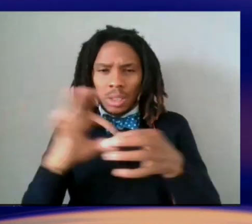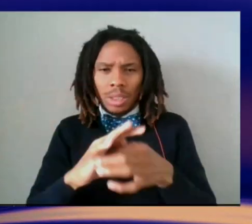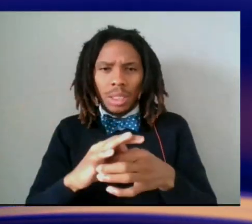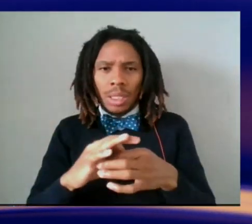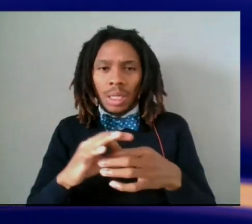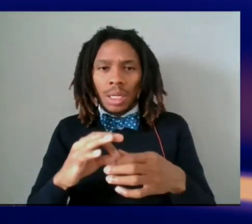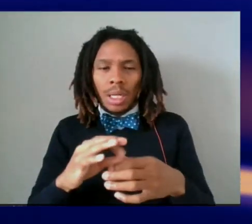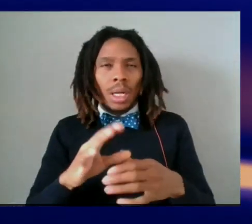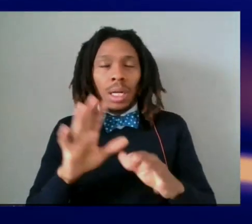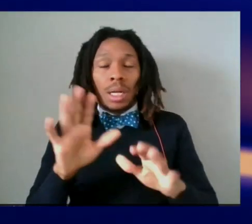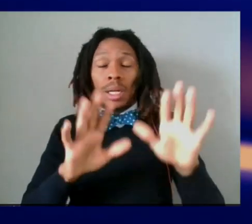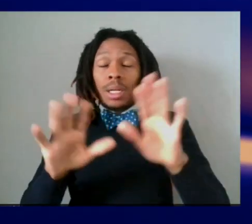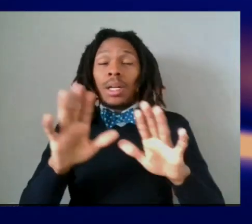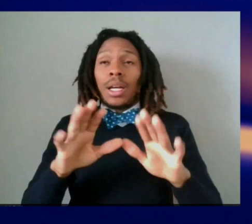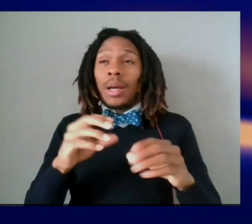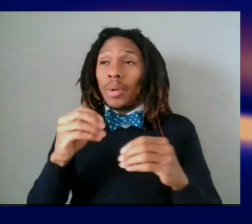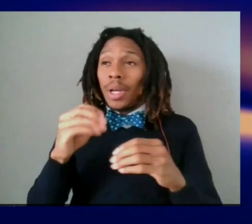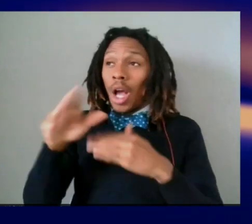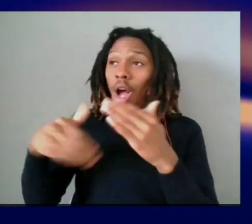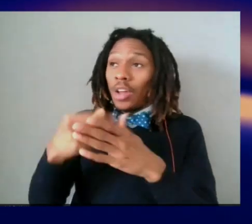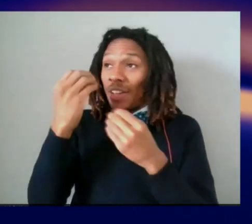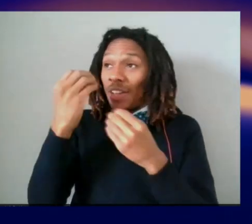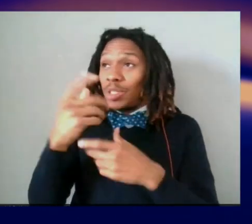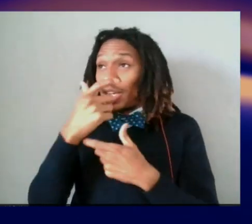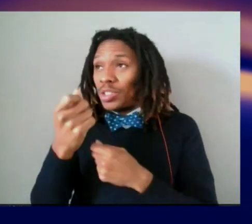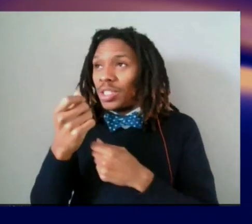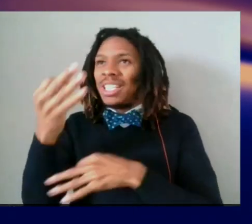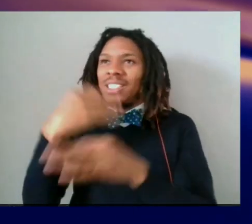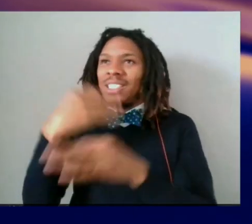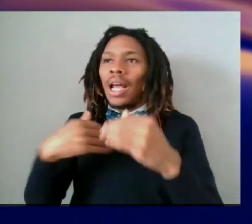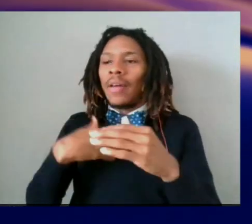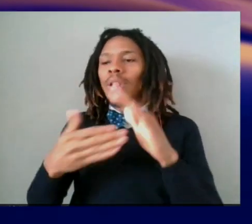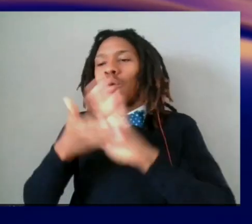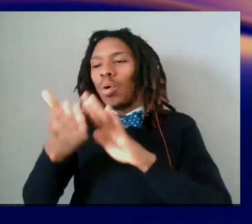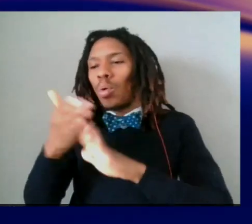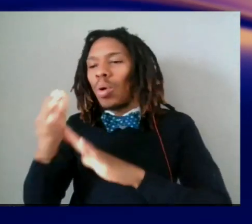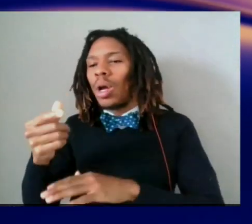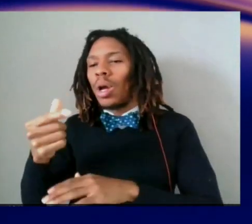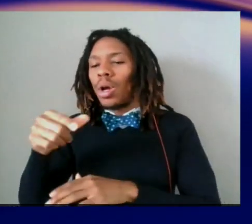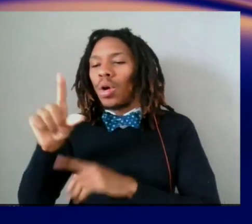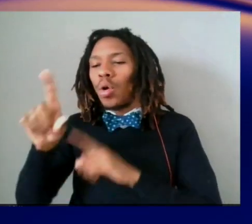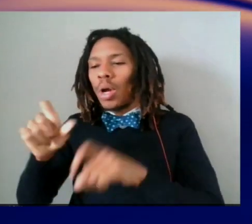all the information that you're interested in as opposed to having to run these queries manually and then build it together.